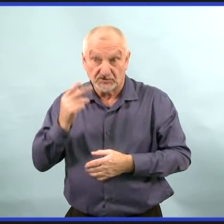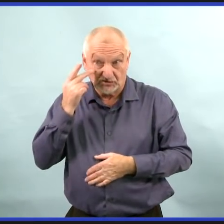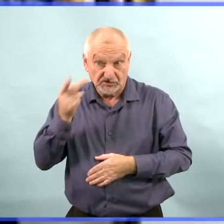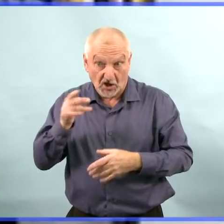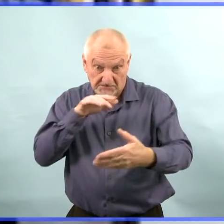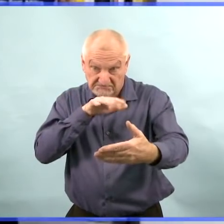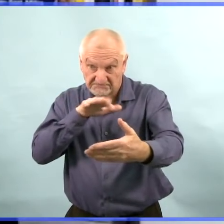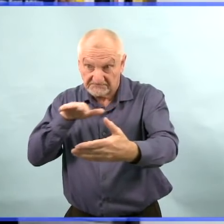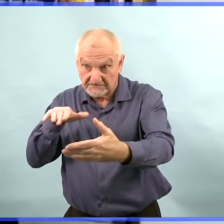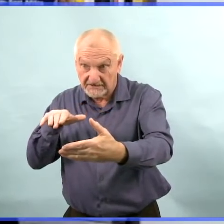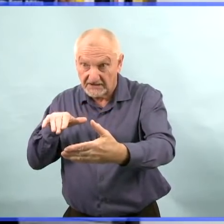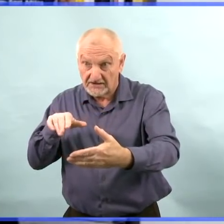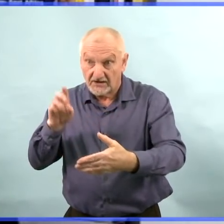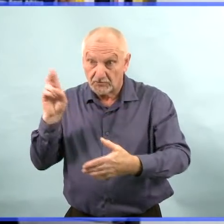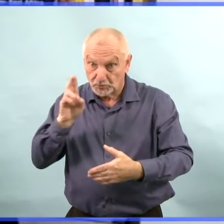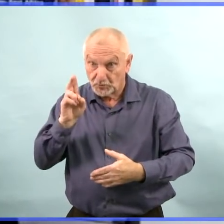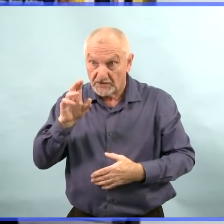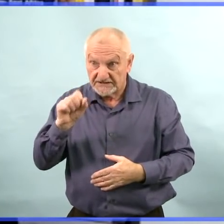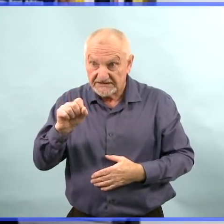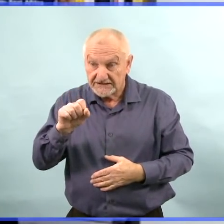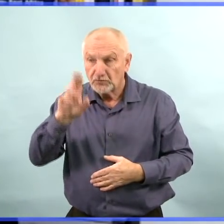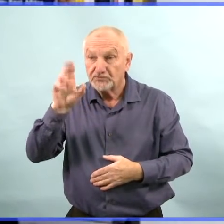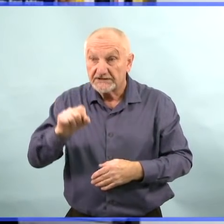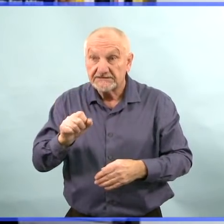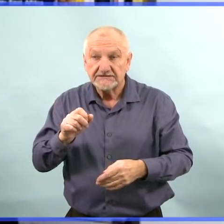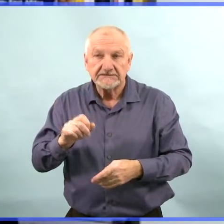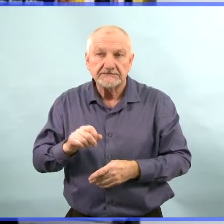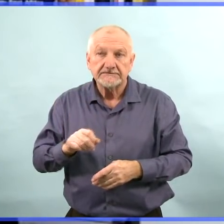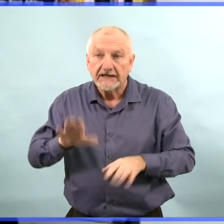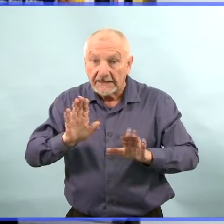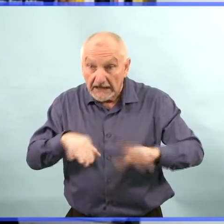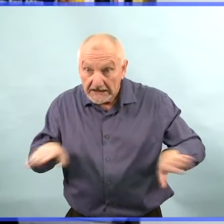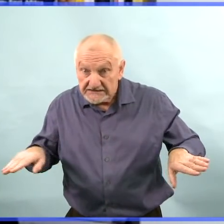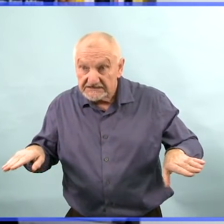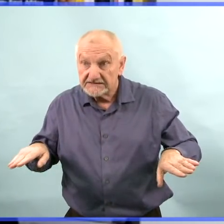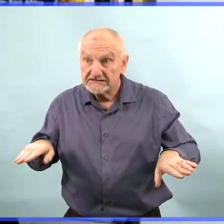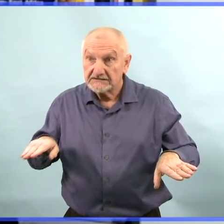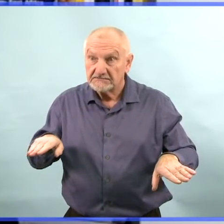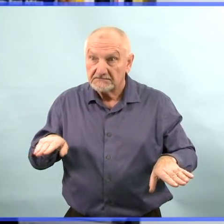yeah so they've given you know 4 million doses of the pediatric vaccine in the u.s